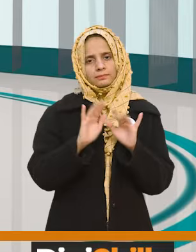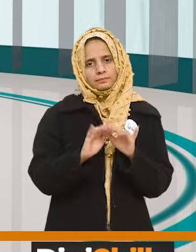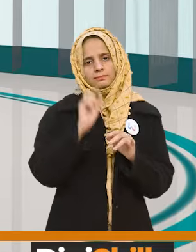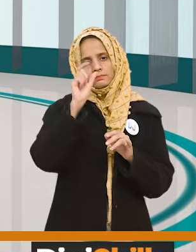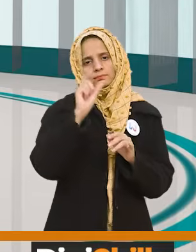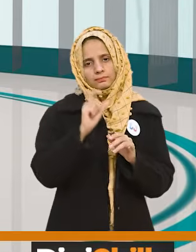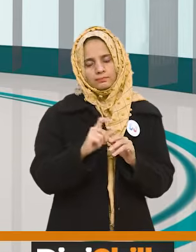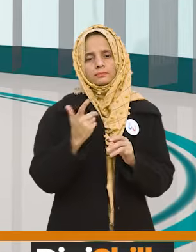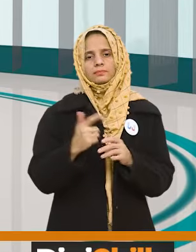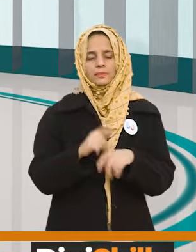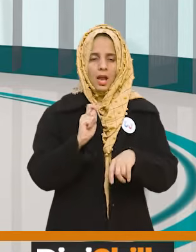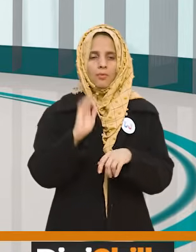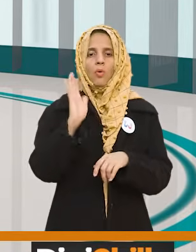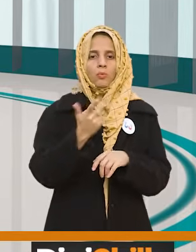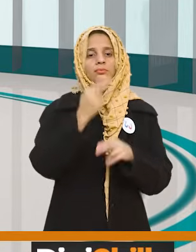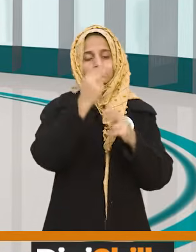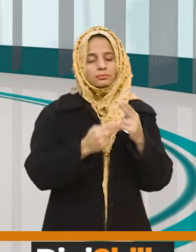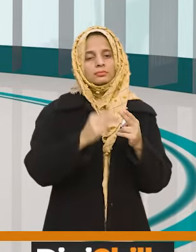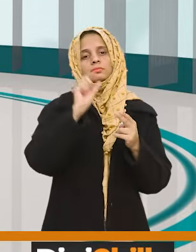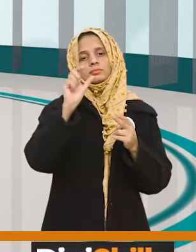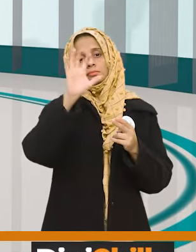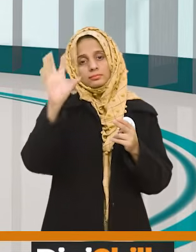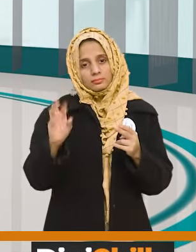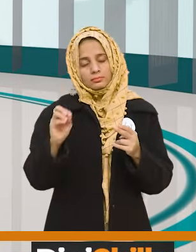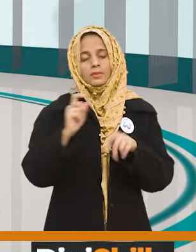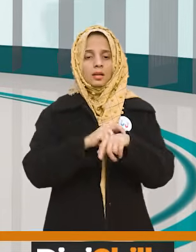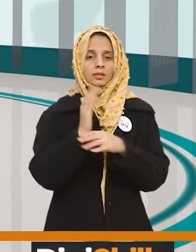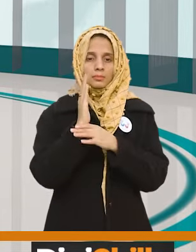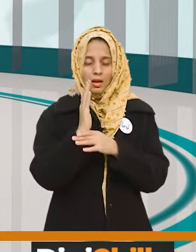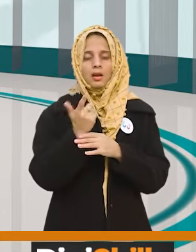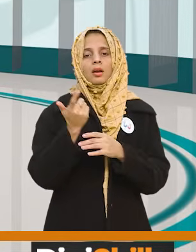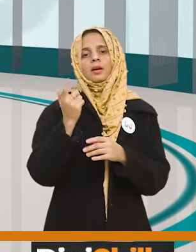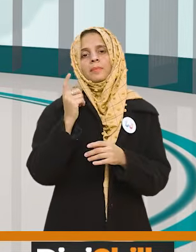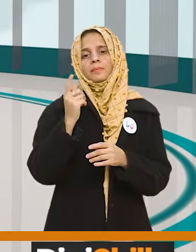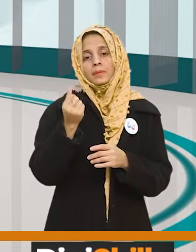excel file, I have four things: the description of the project, the timeline of the project,